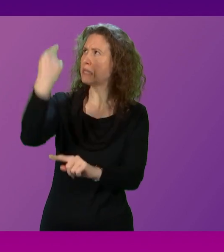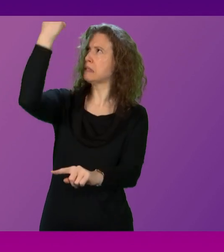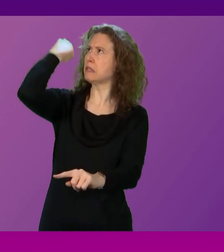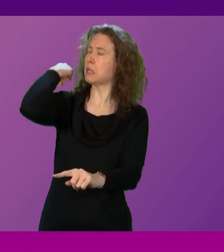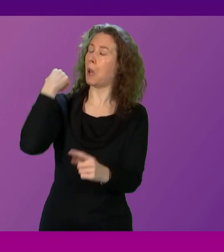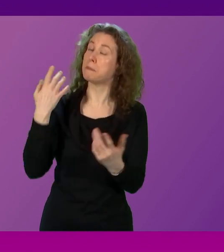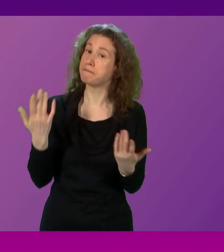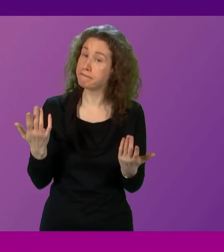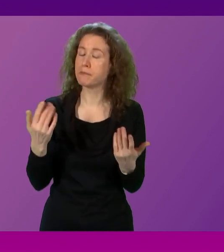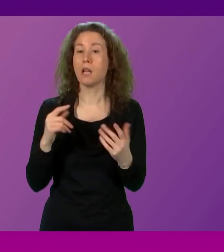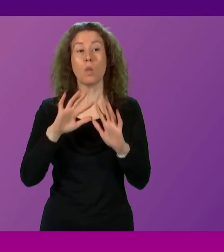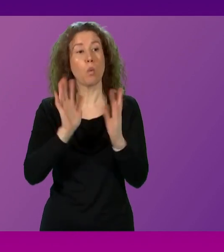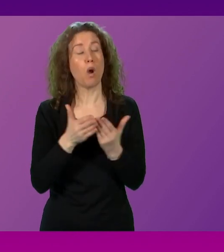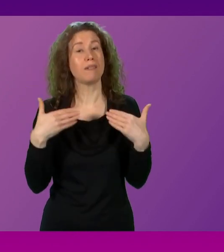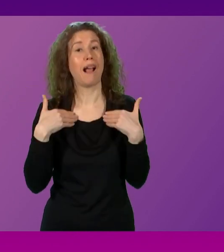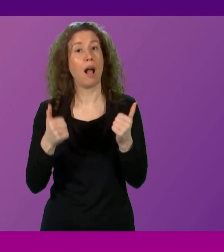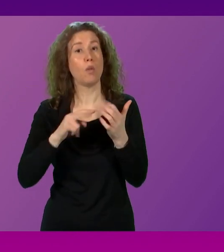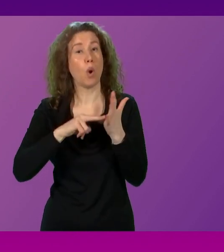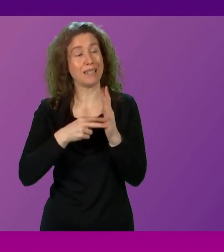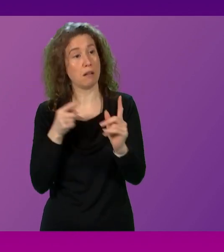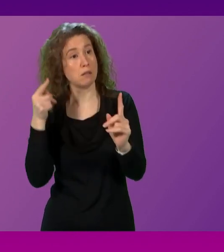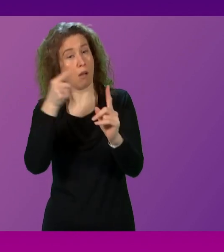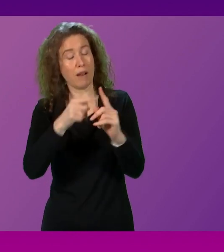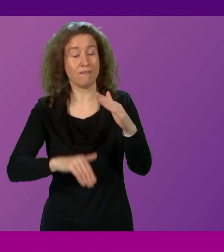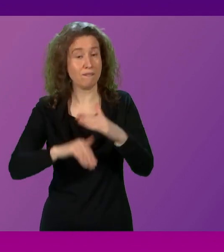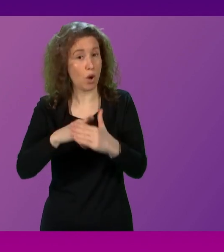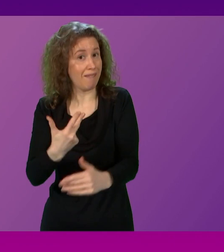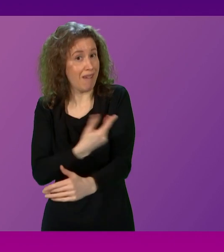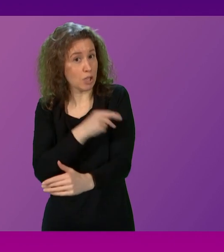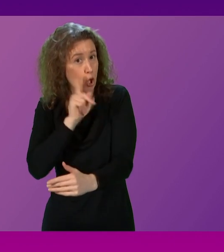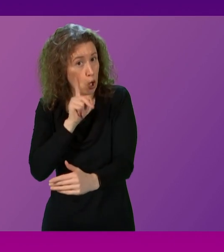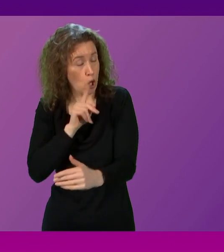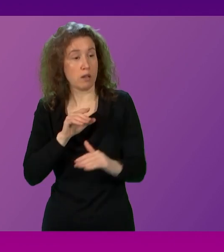The World Health Organization’s target for fully vaccinating girls against HPV